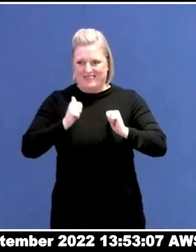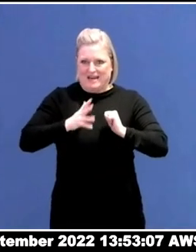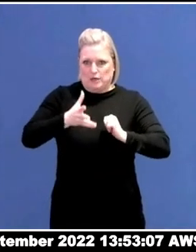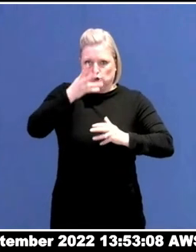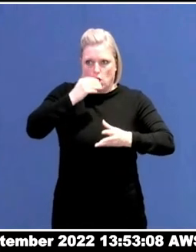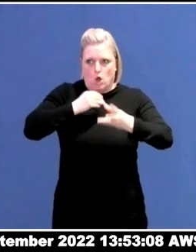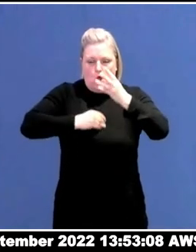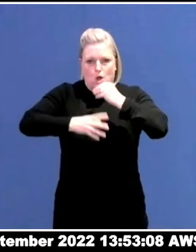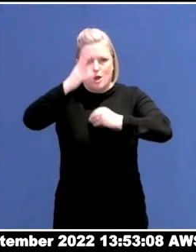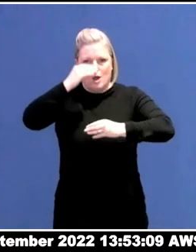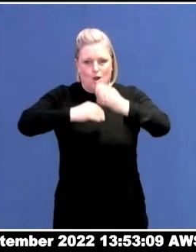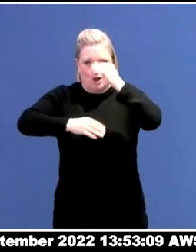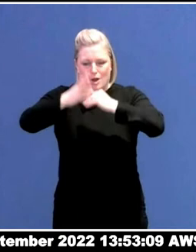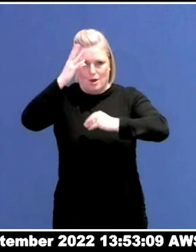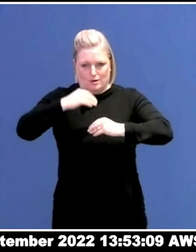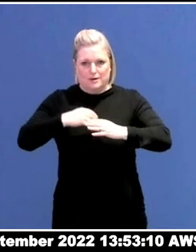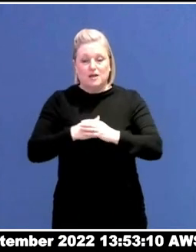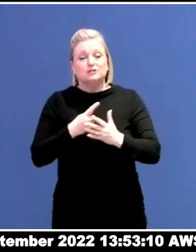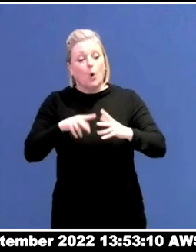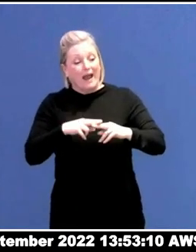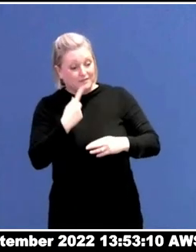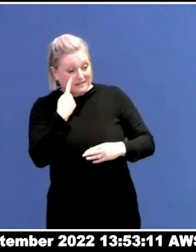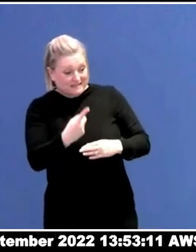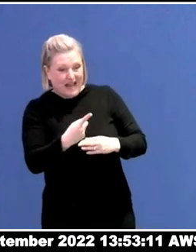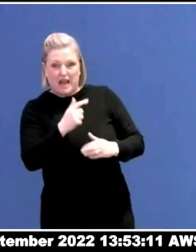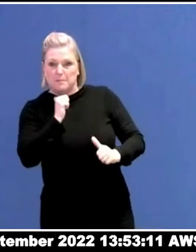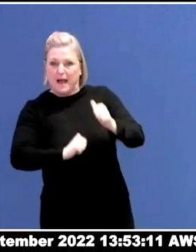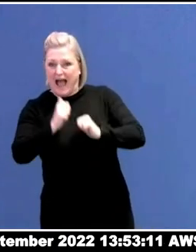That would mean a prompt assessment and intervention in cases and crisis.